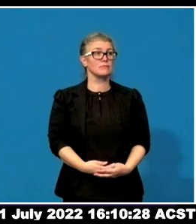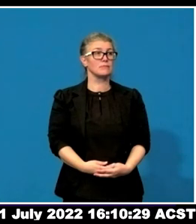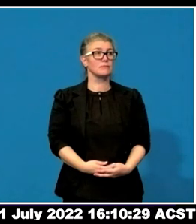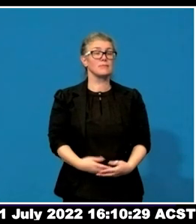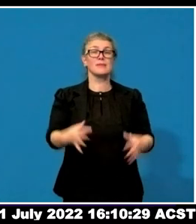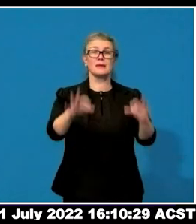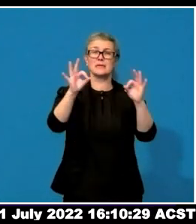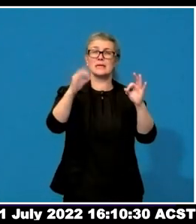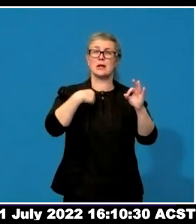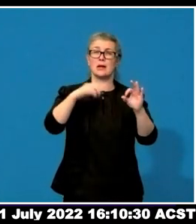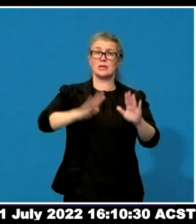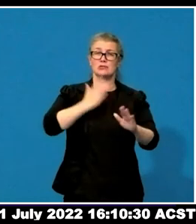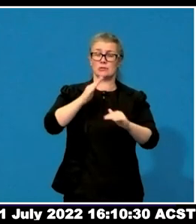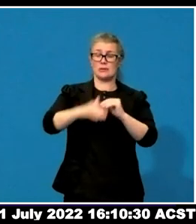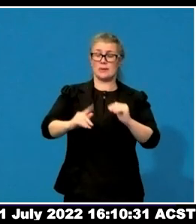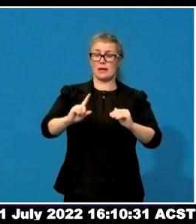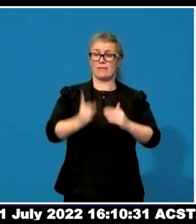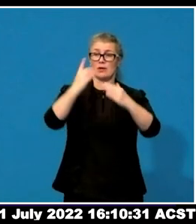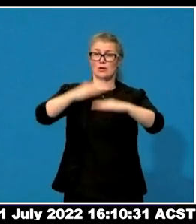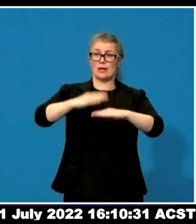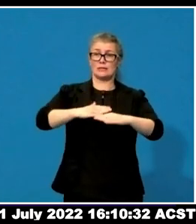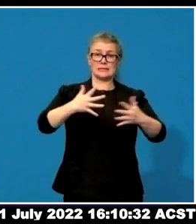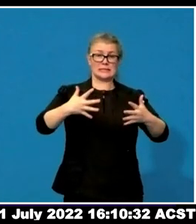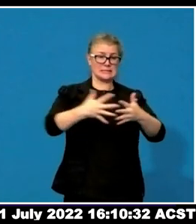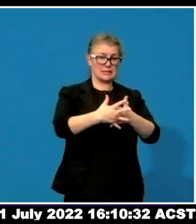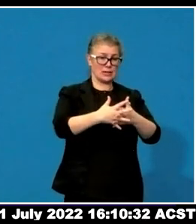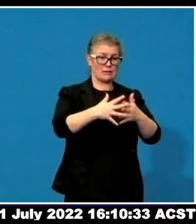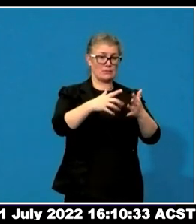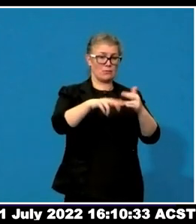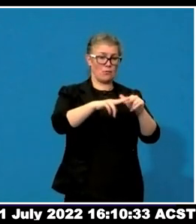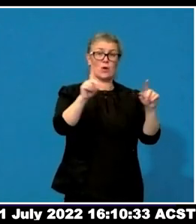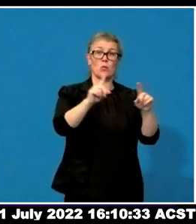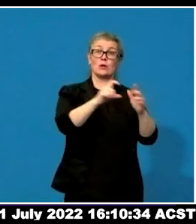Nations, that intersectionality of disability could be - for people who are Deaf